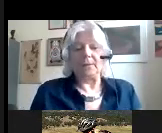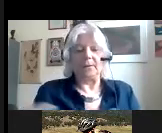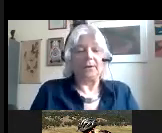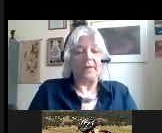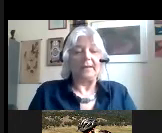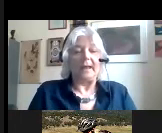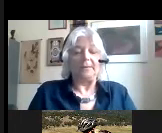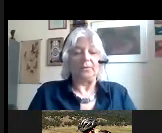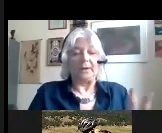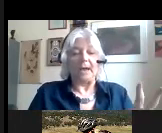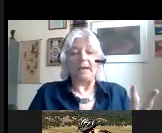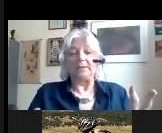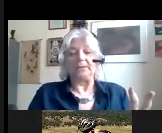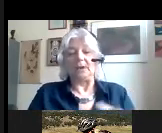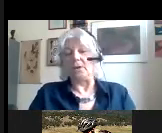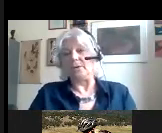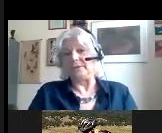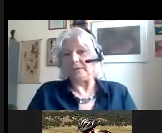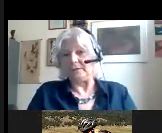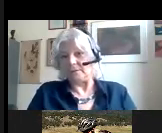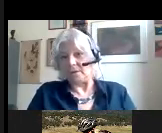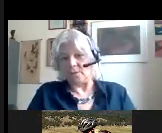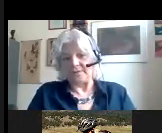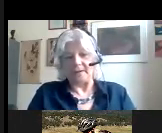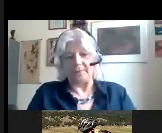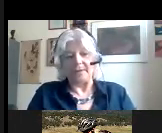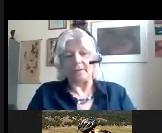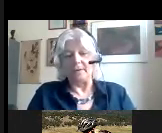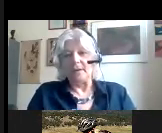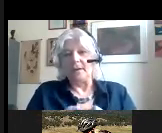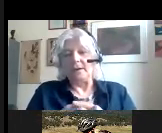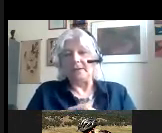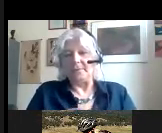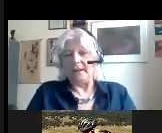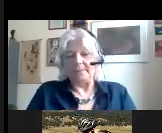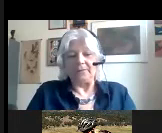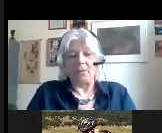gap between the highest and the lowest is always getting bigger, that's been happening for quite a